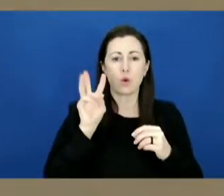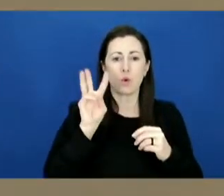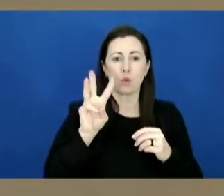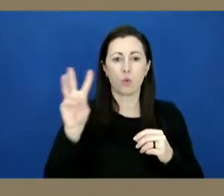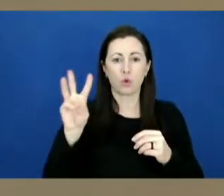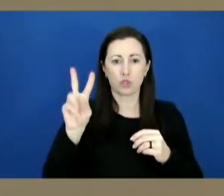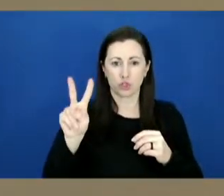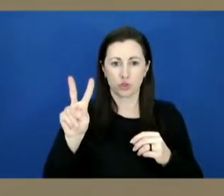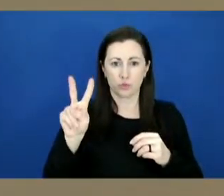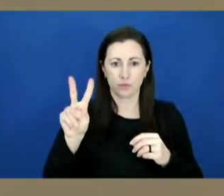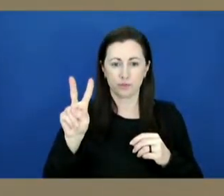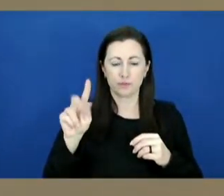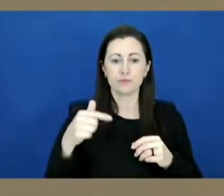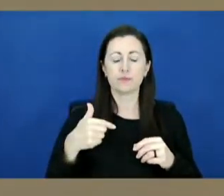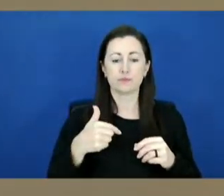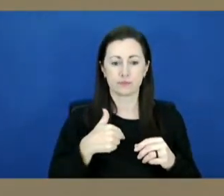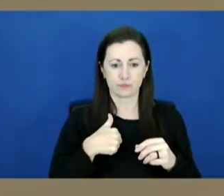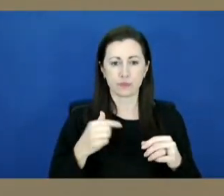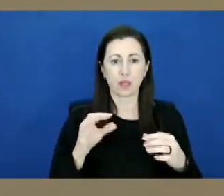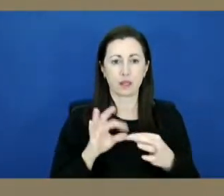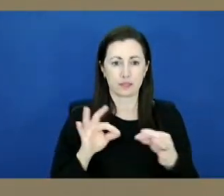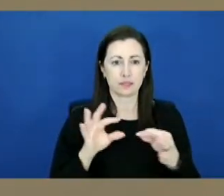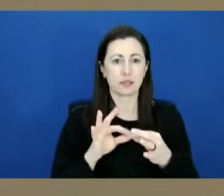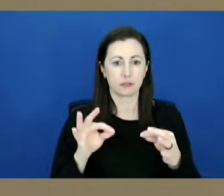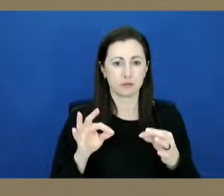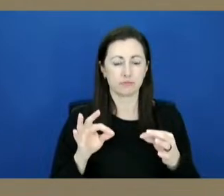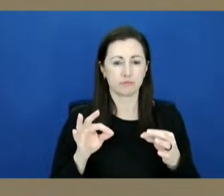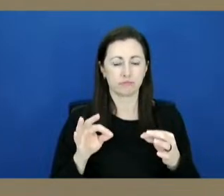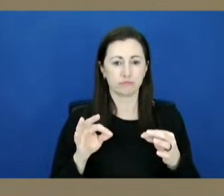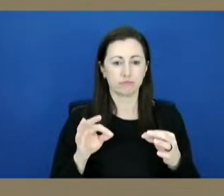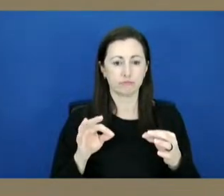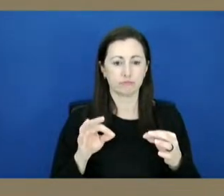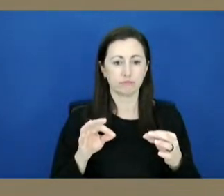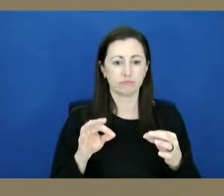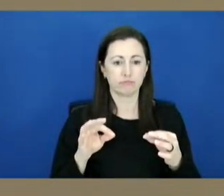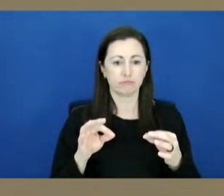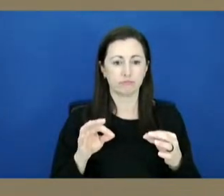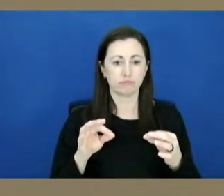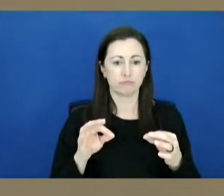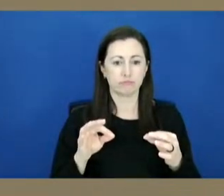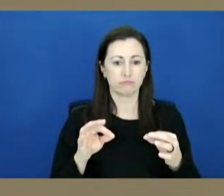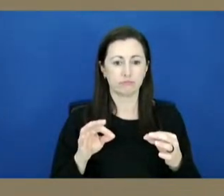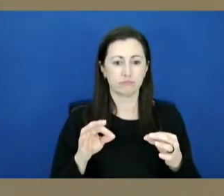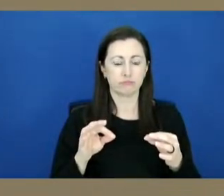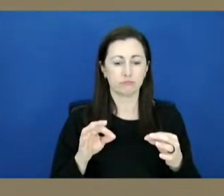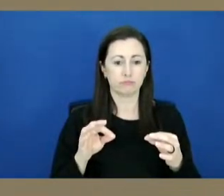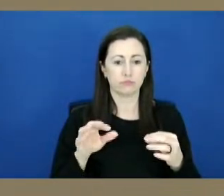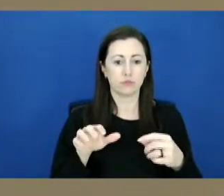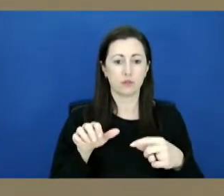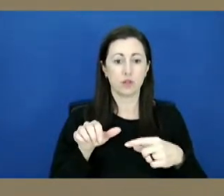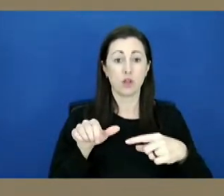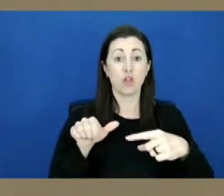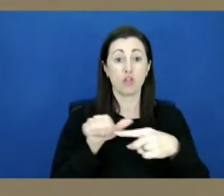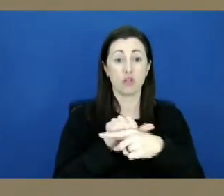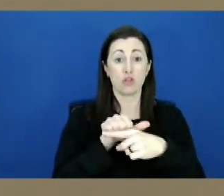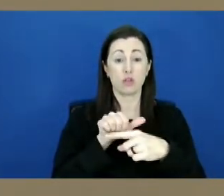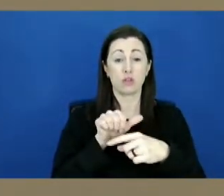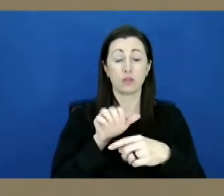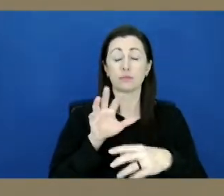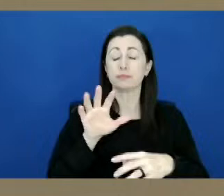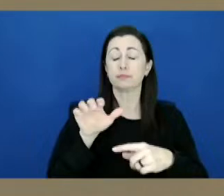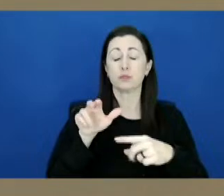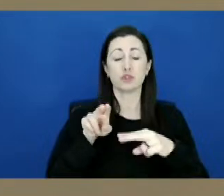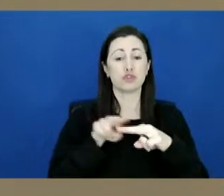I WAS THINKING